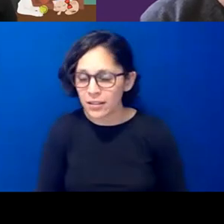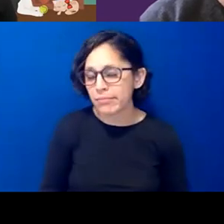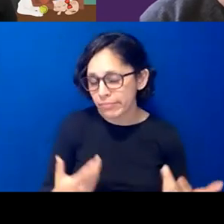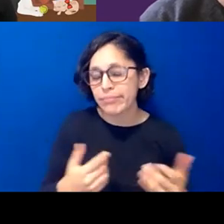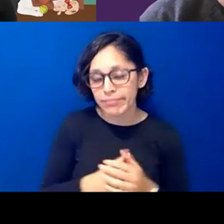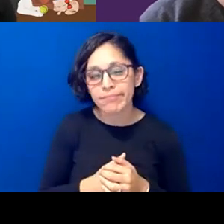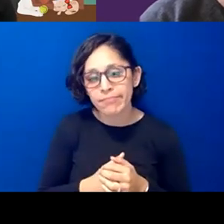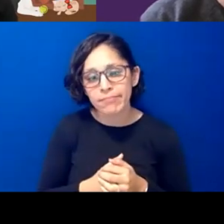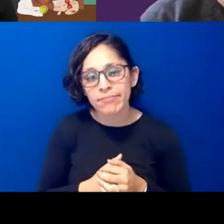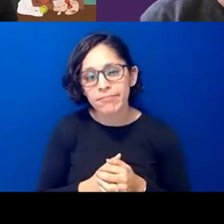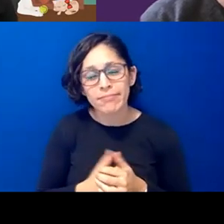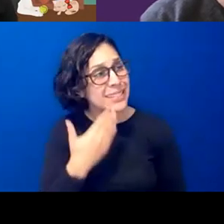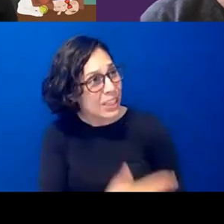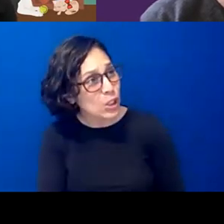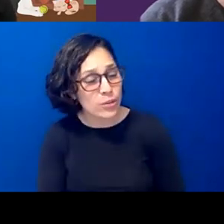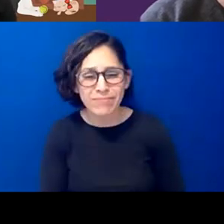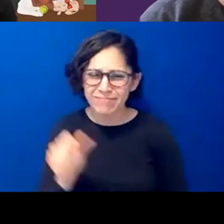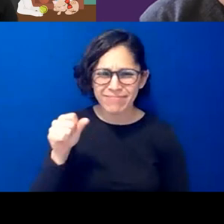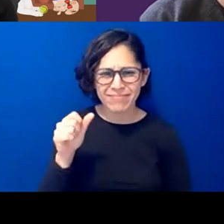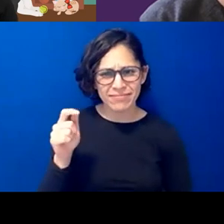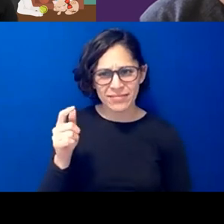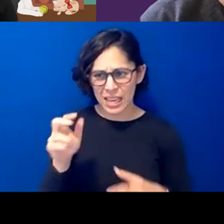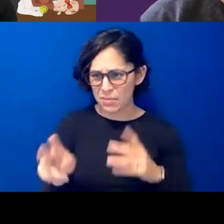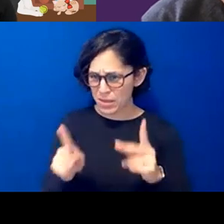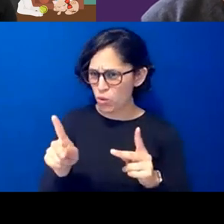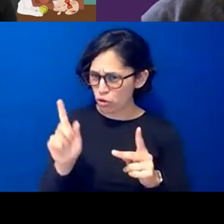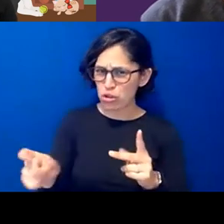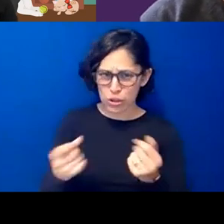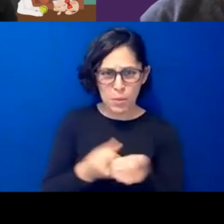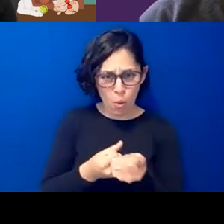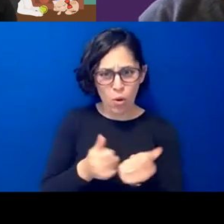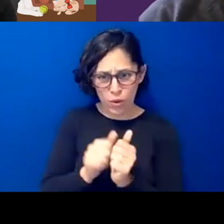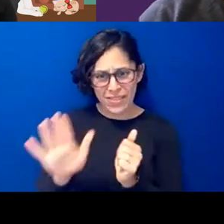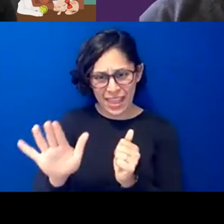Aurora Chang: yeah and there's you folks to support you on that journey i've been wonderful.